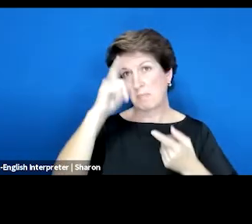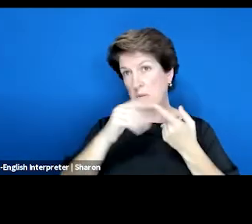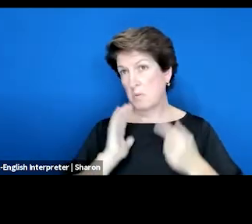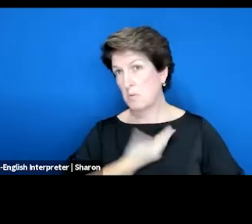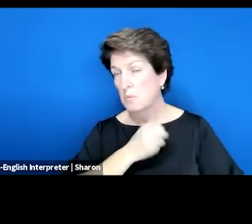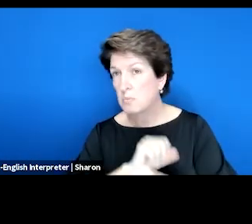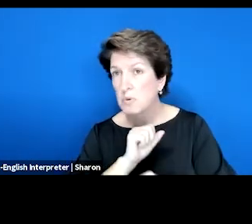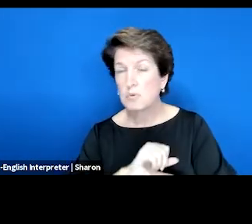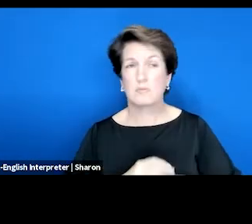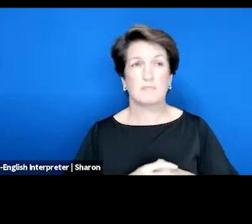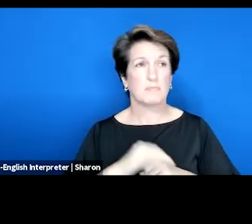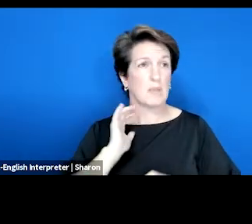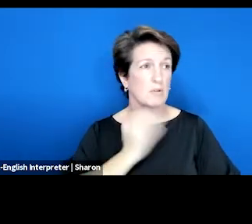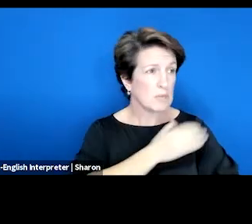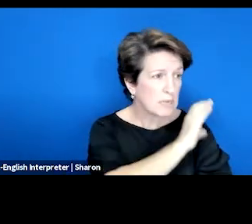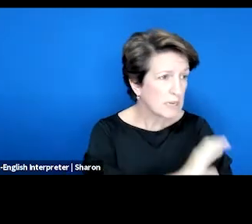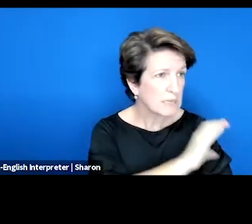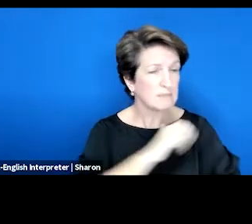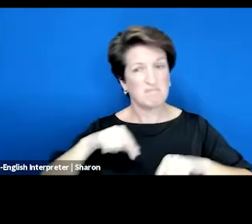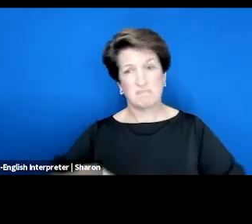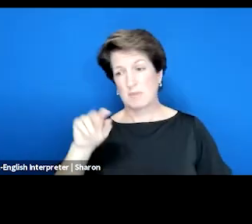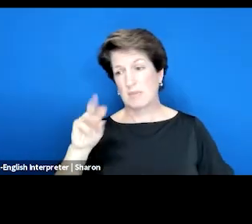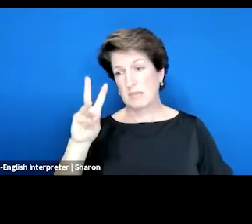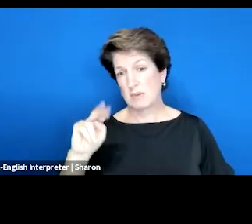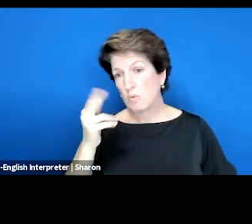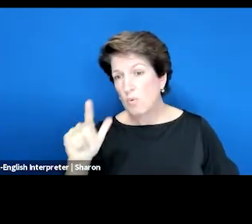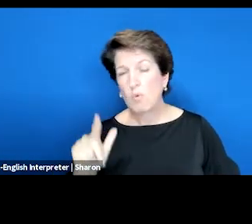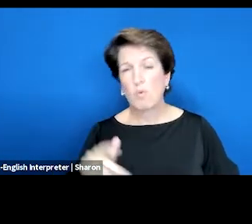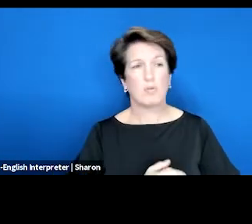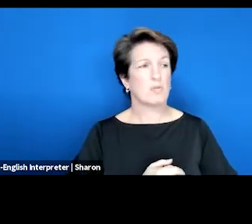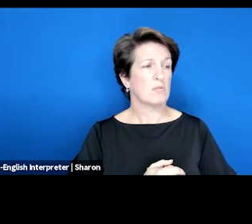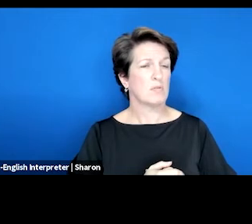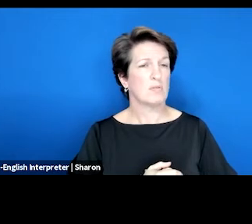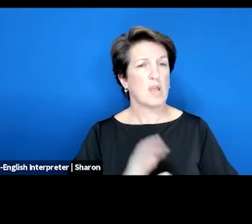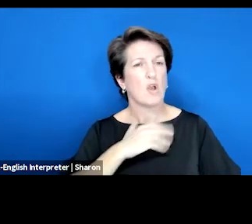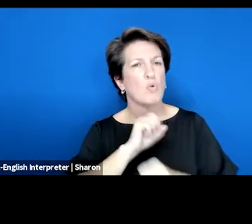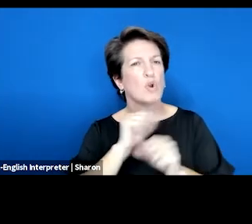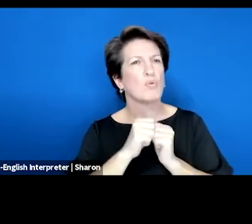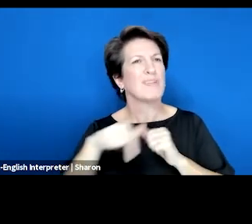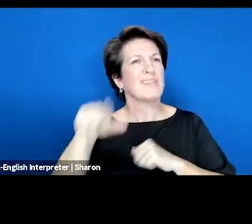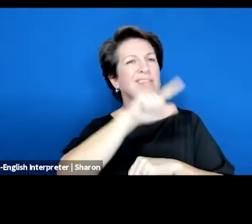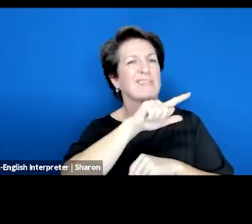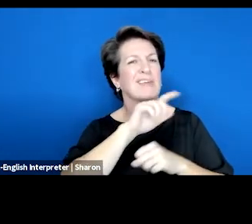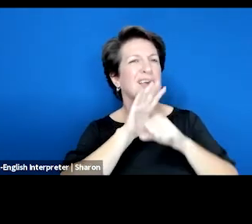and COVID 19 vaccines task force for the city of Toronto, I also sit on the city of Toronto's accessibility advisory committee. And thank you